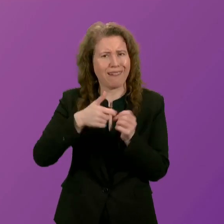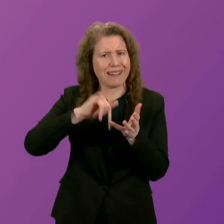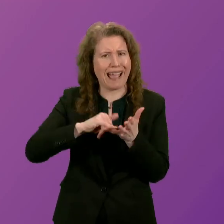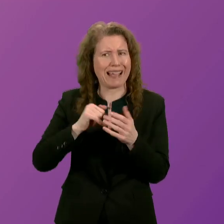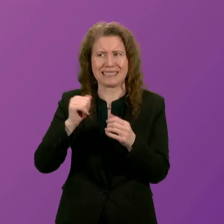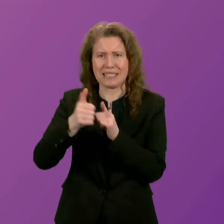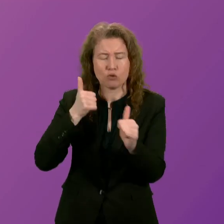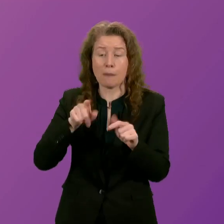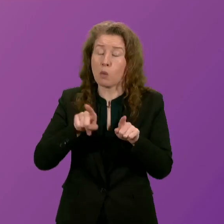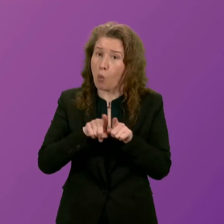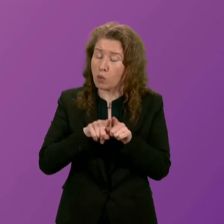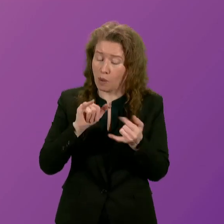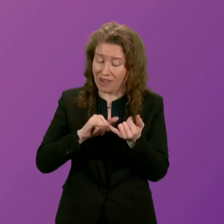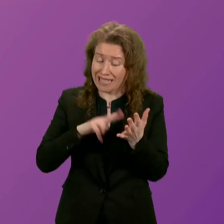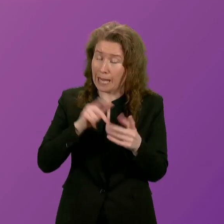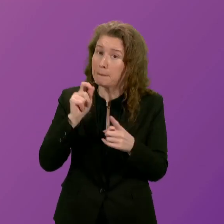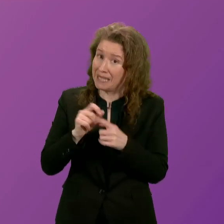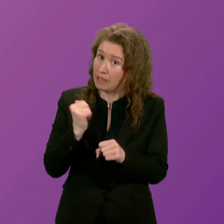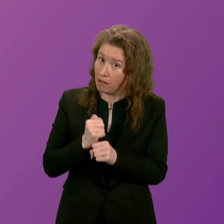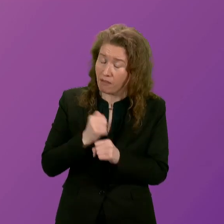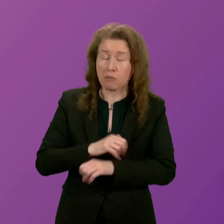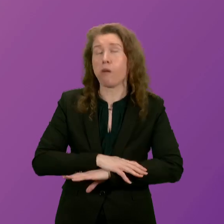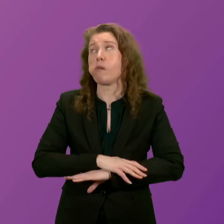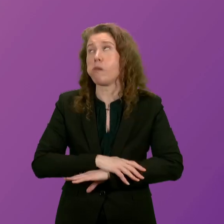but we also have a Scottish National Party Government that is asleep at the wheel,